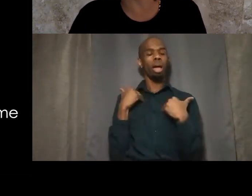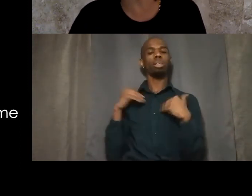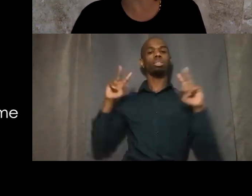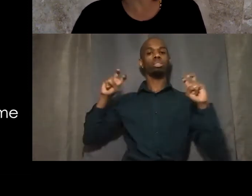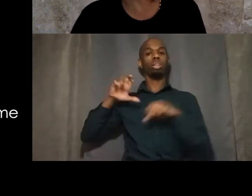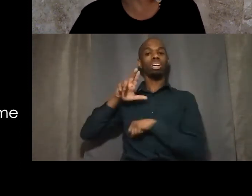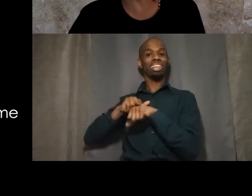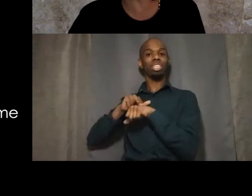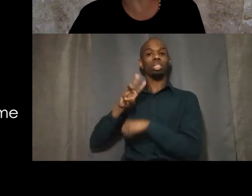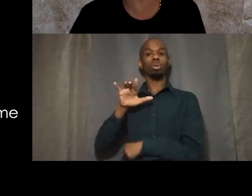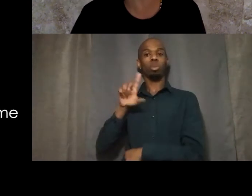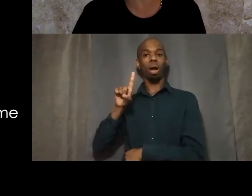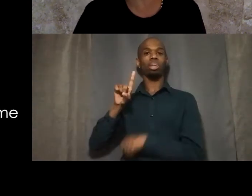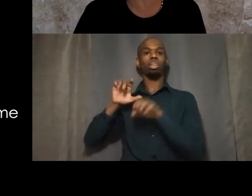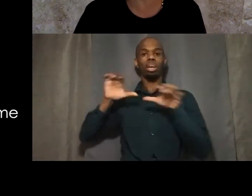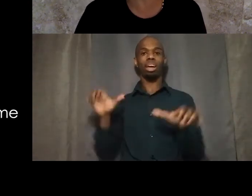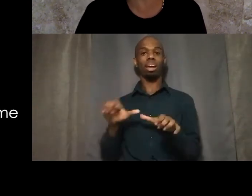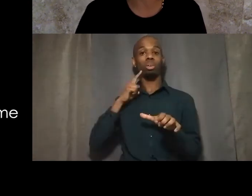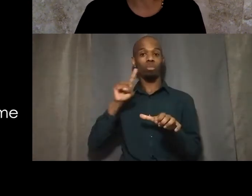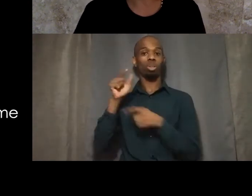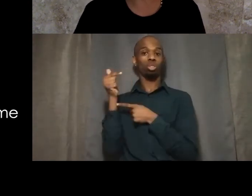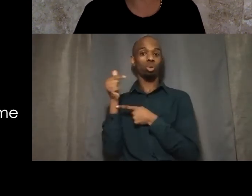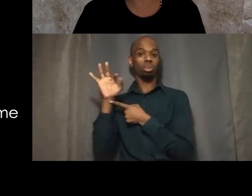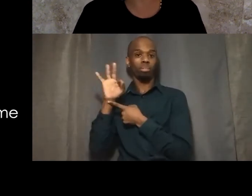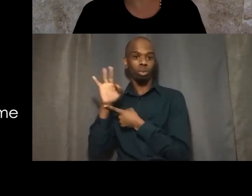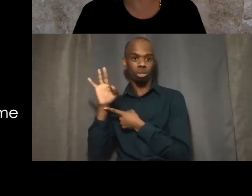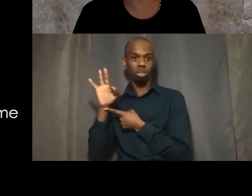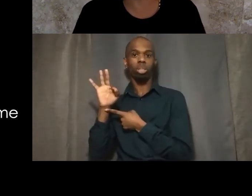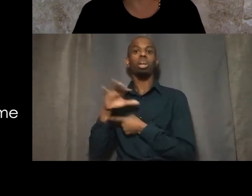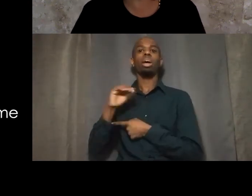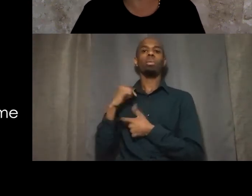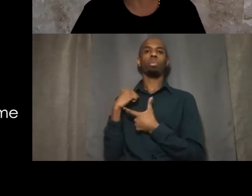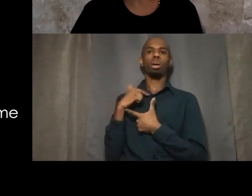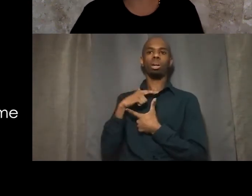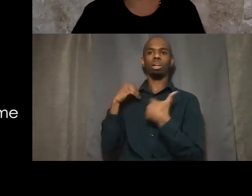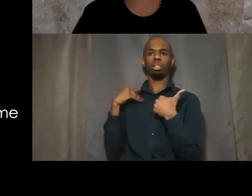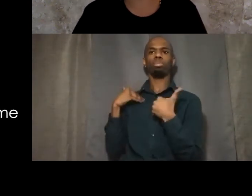we had the Student Day at End Police Associations, which was absolutely phenomenal.